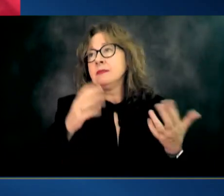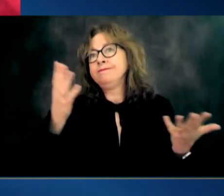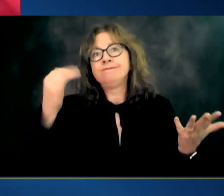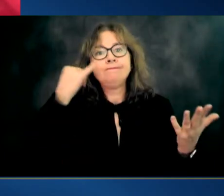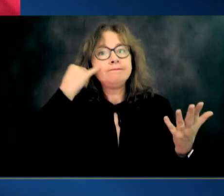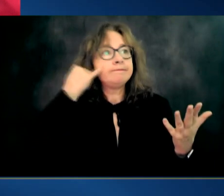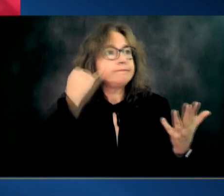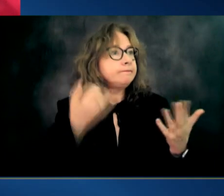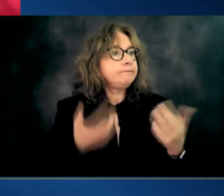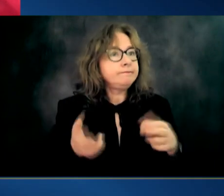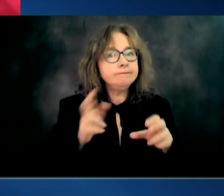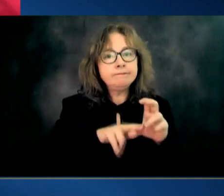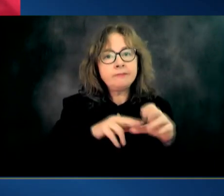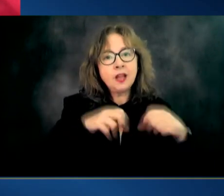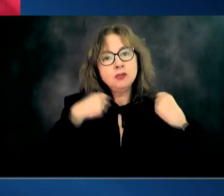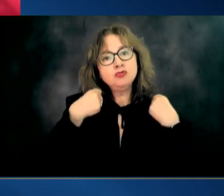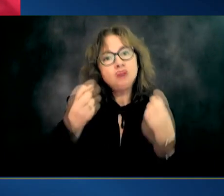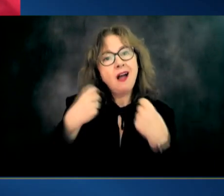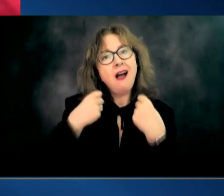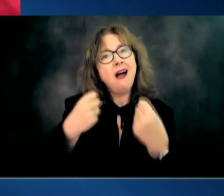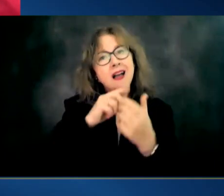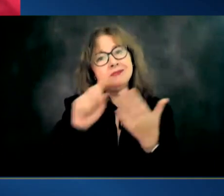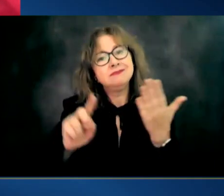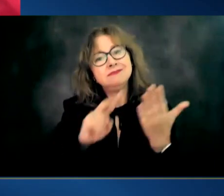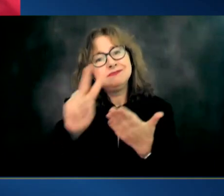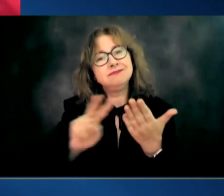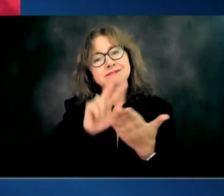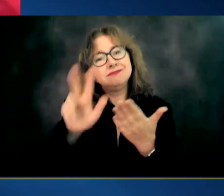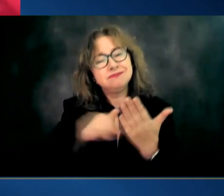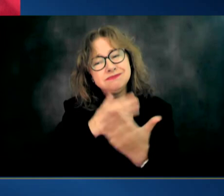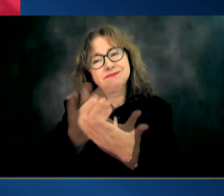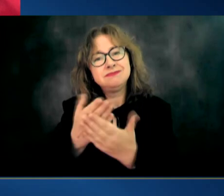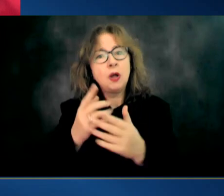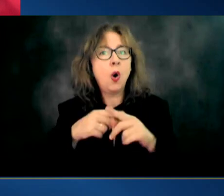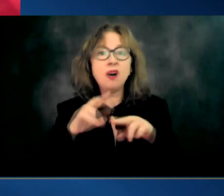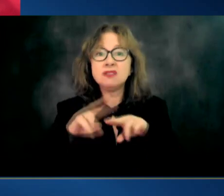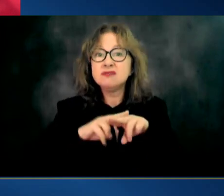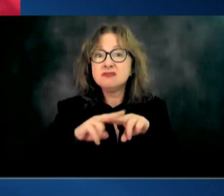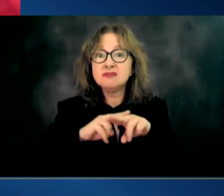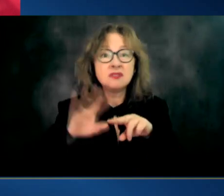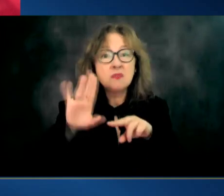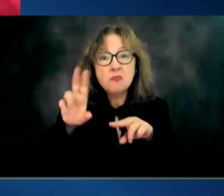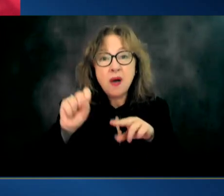transportation for hours to reach the nearest sickle cell provider, that can be a huge barrier